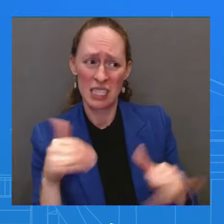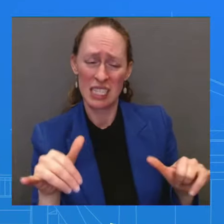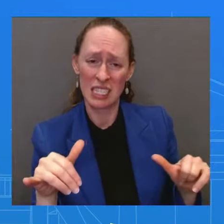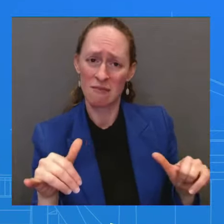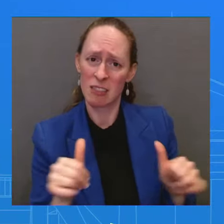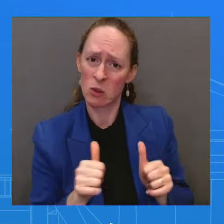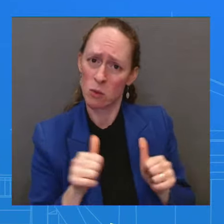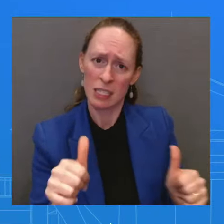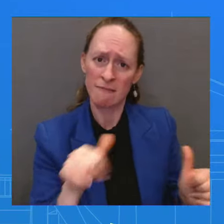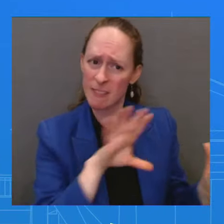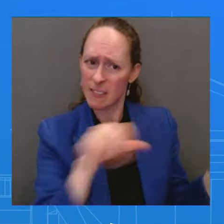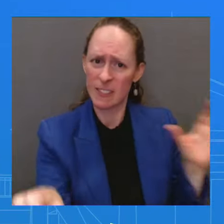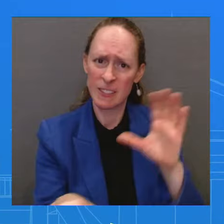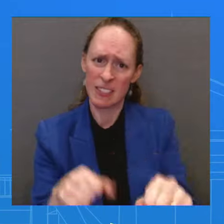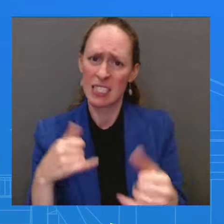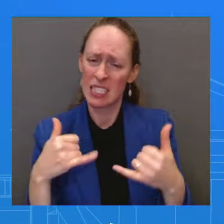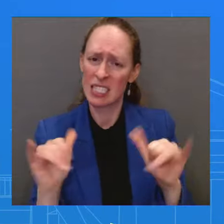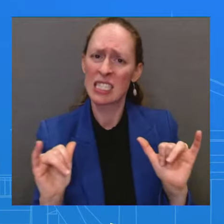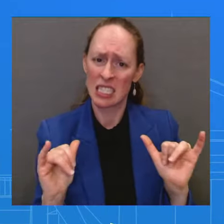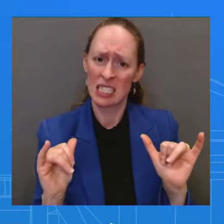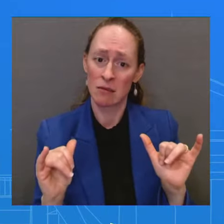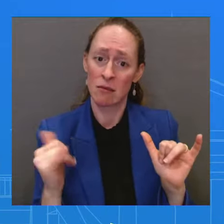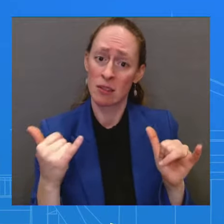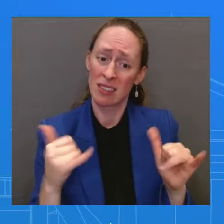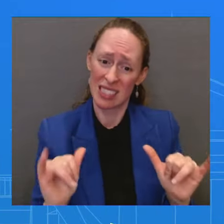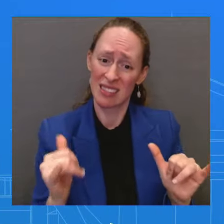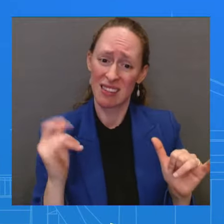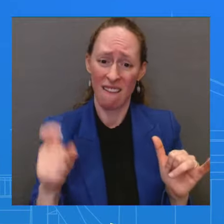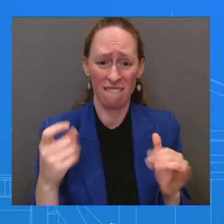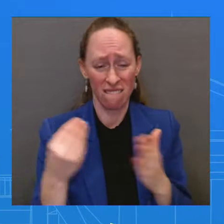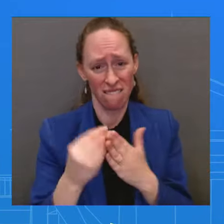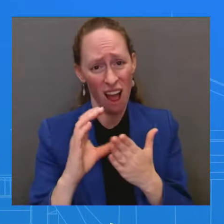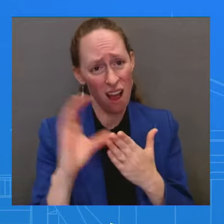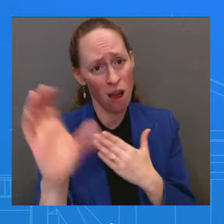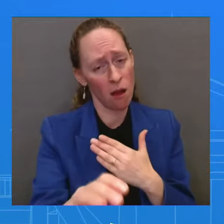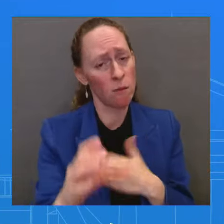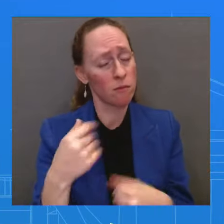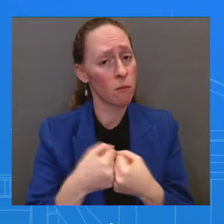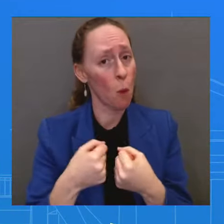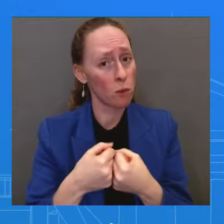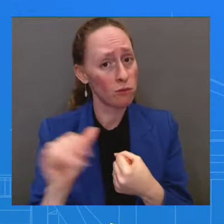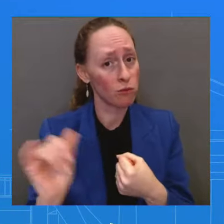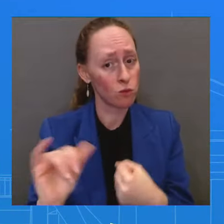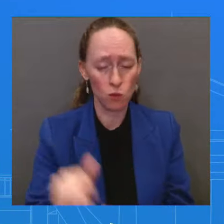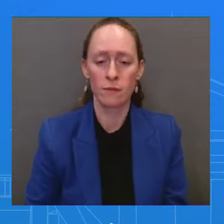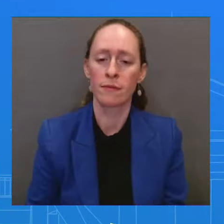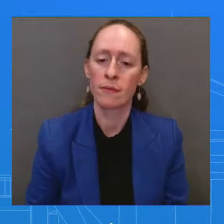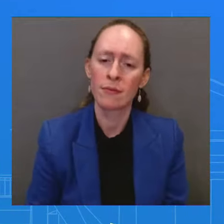The Press: I know you can't speak specifically about the alternative means that the President was talking about for funding Ukraine.